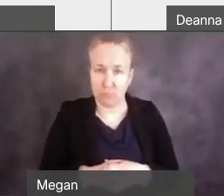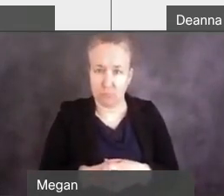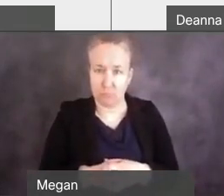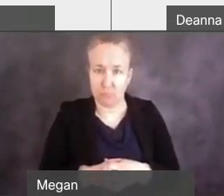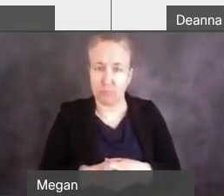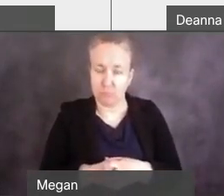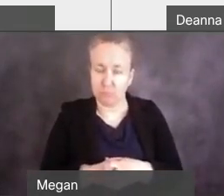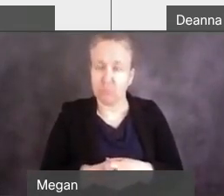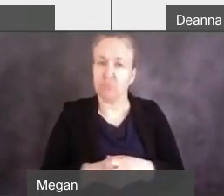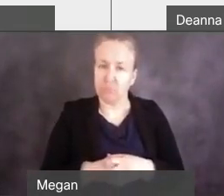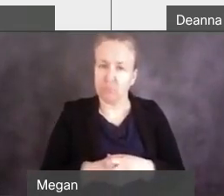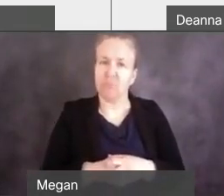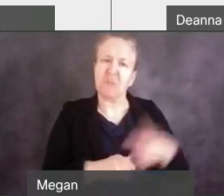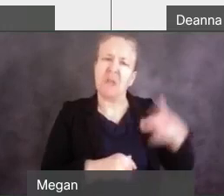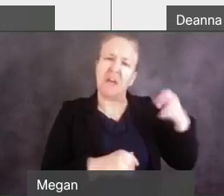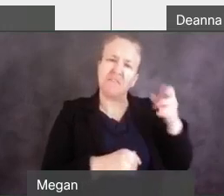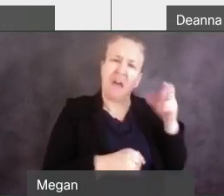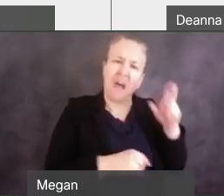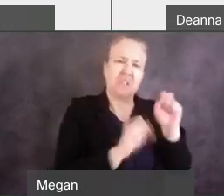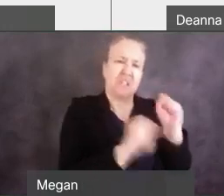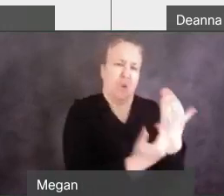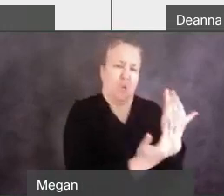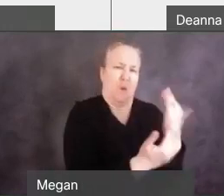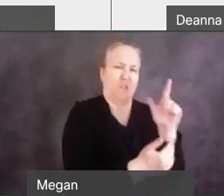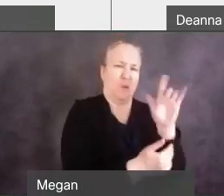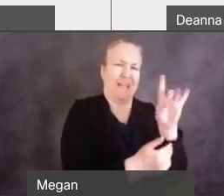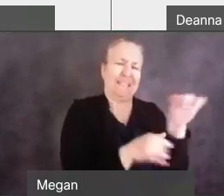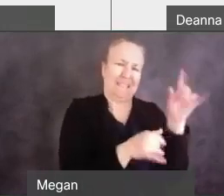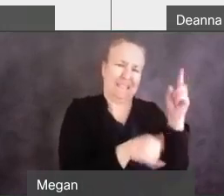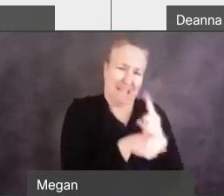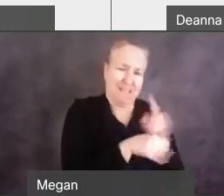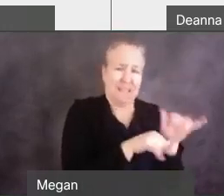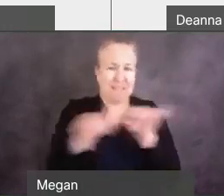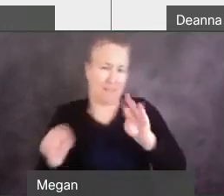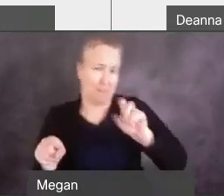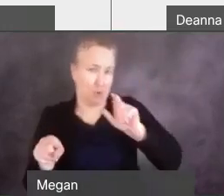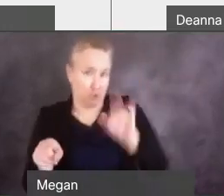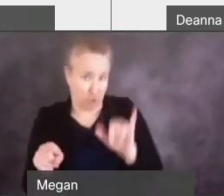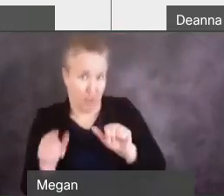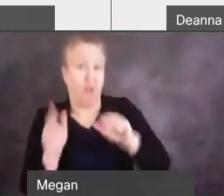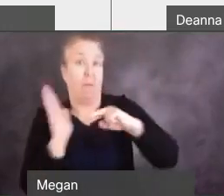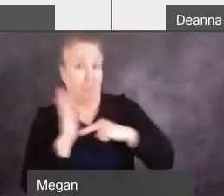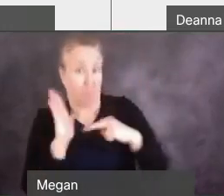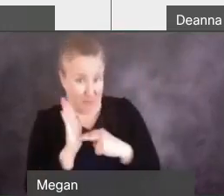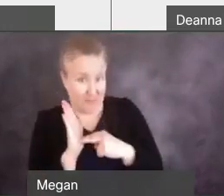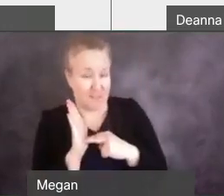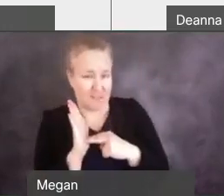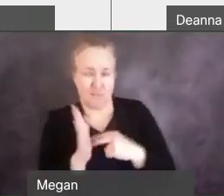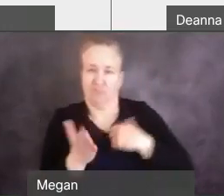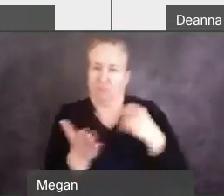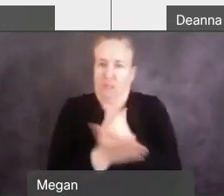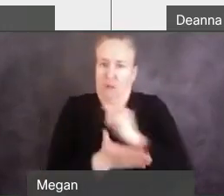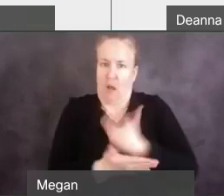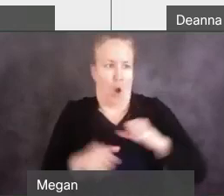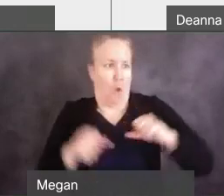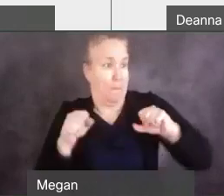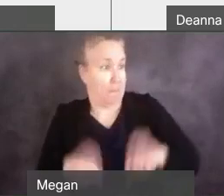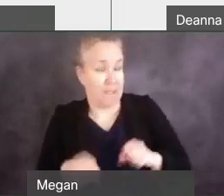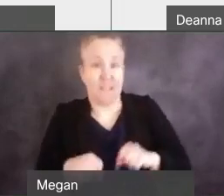to 28 days and doing this will maximize the County's ability to accept any of the vaccines available